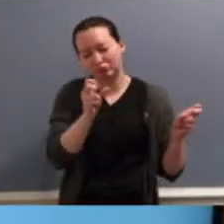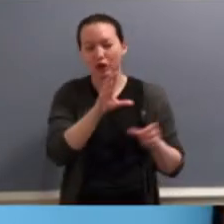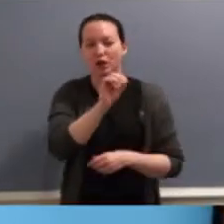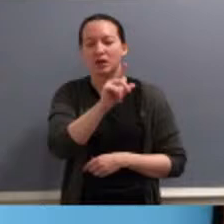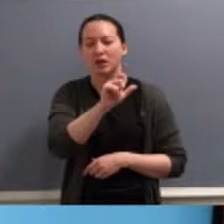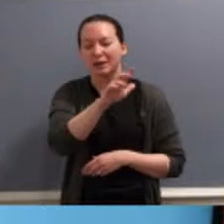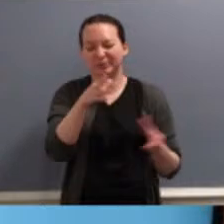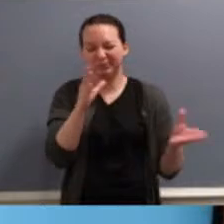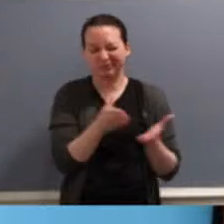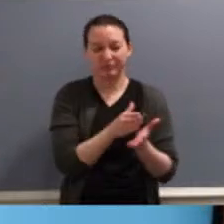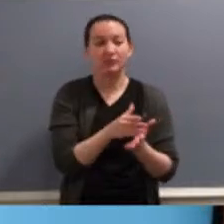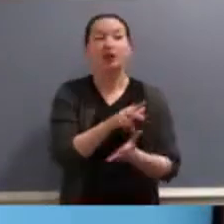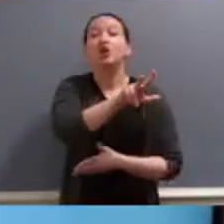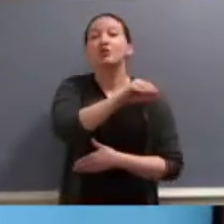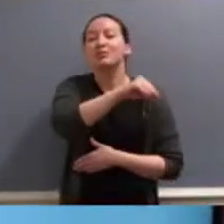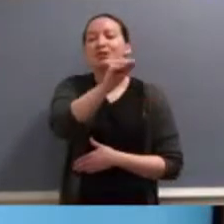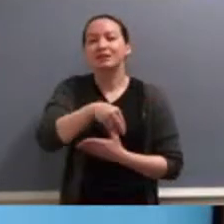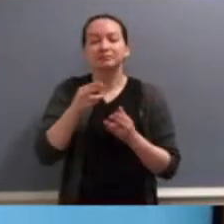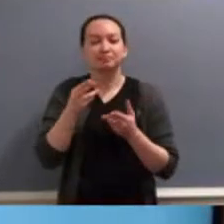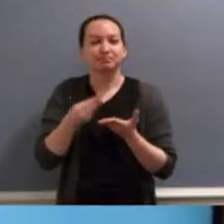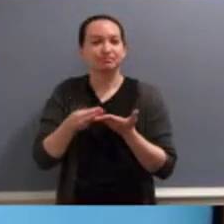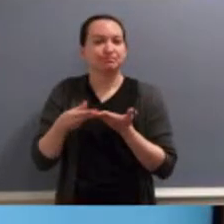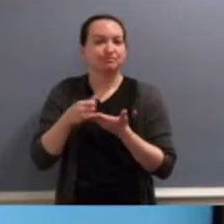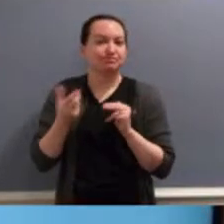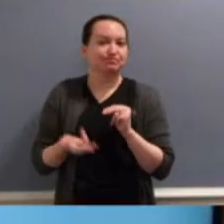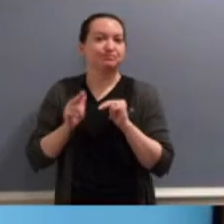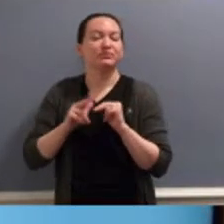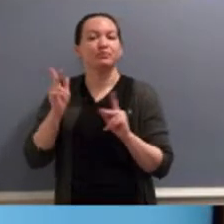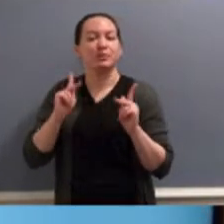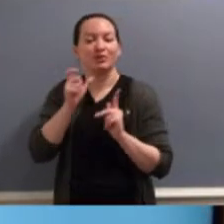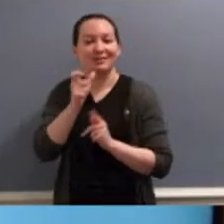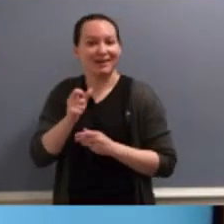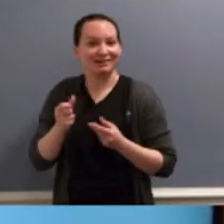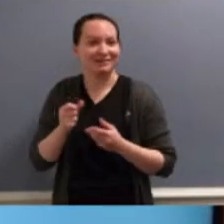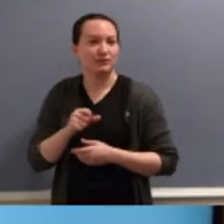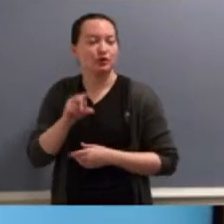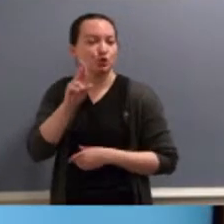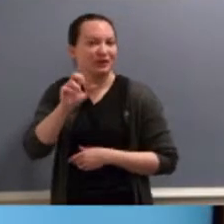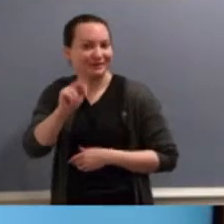the budget includes a 3 wage adjustment for non-bargaining staff it also includes funding